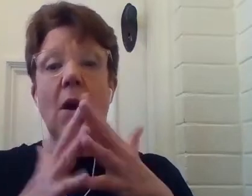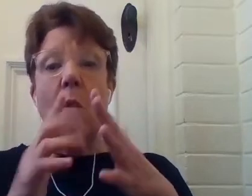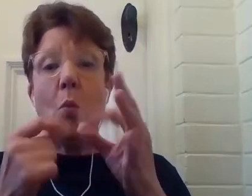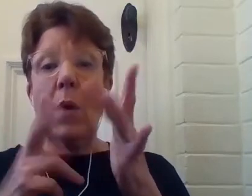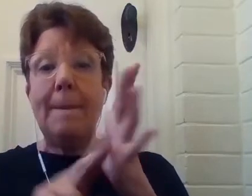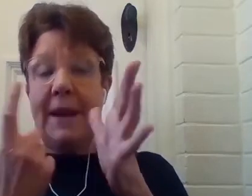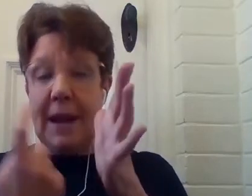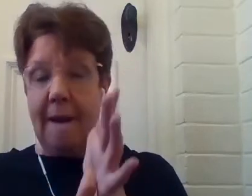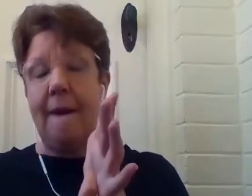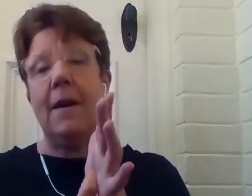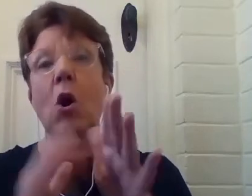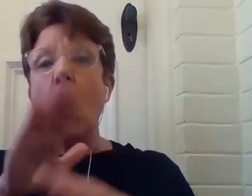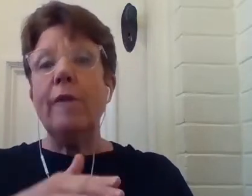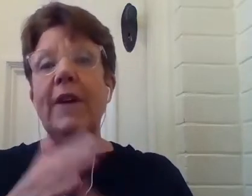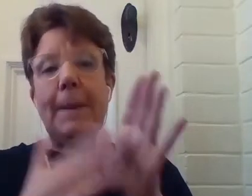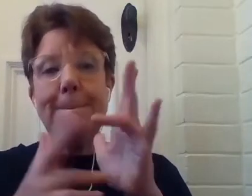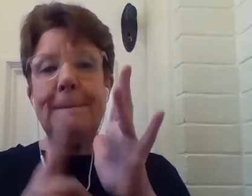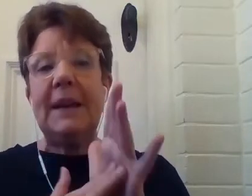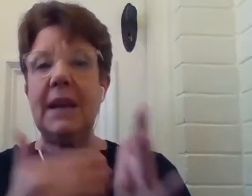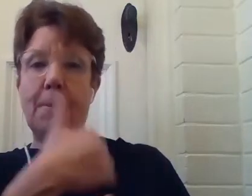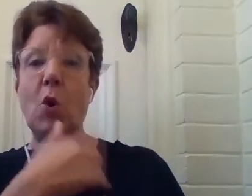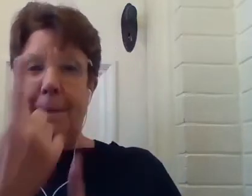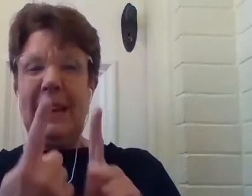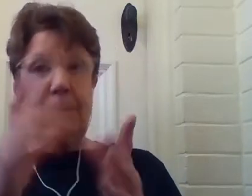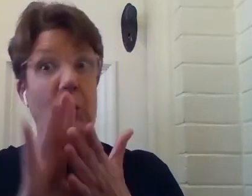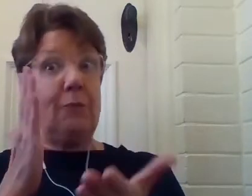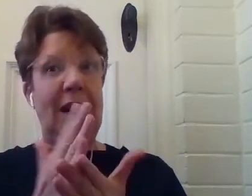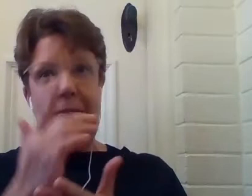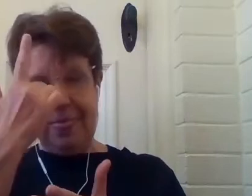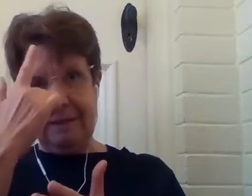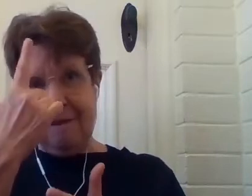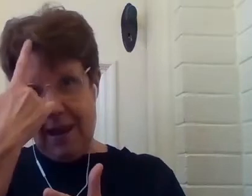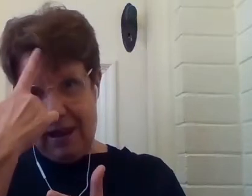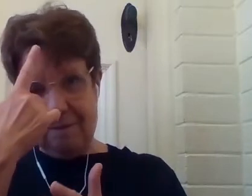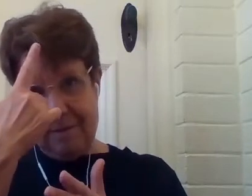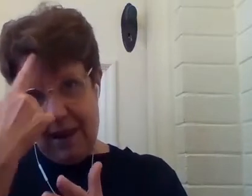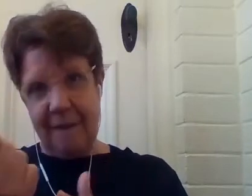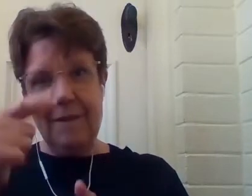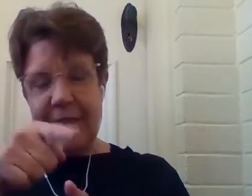you can watch a webinar on it because I'm such a fan, during that Monday morning meeting that you're kind of having for yourself, when